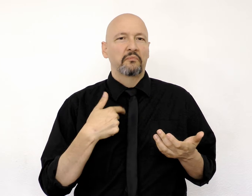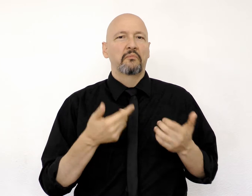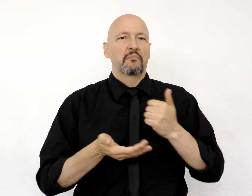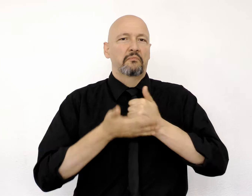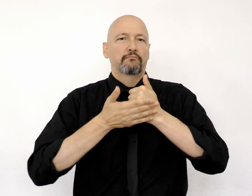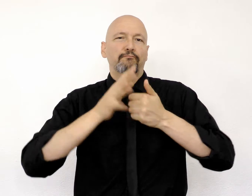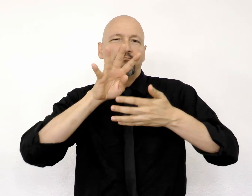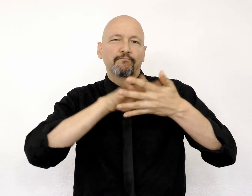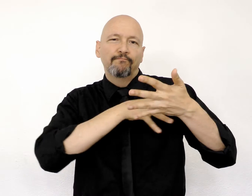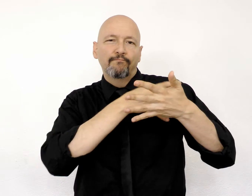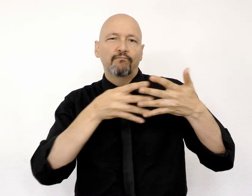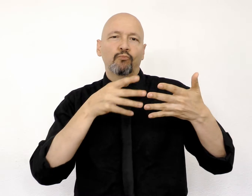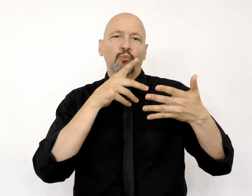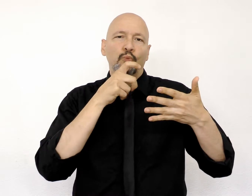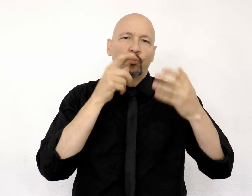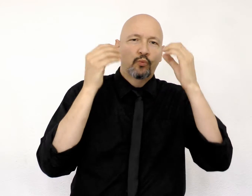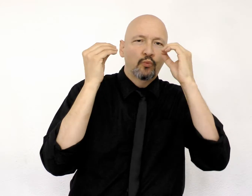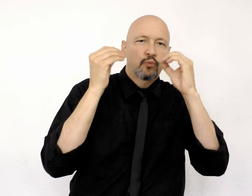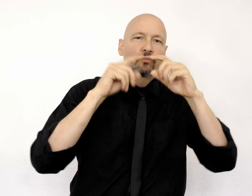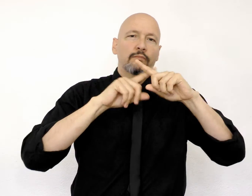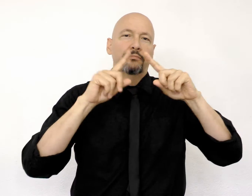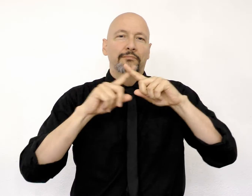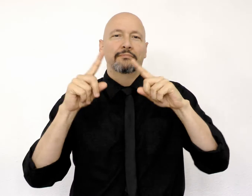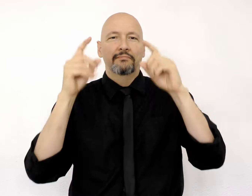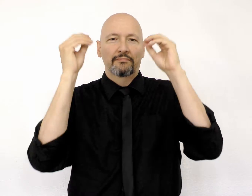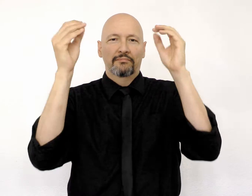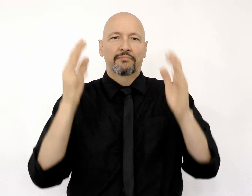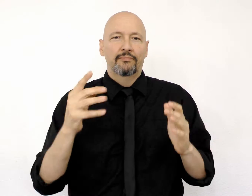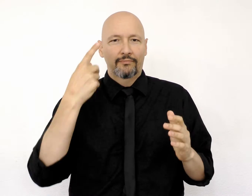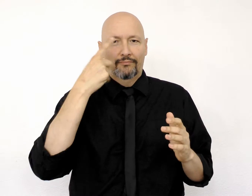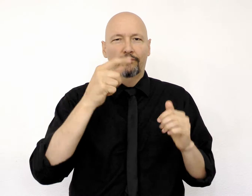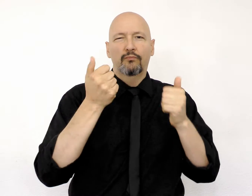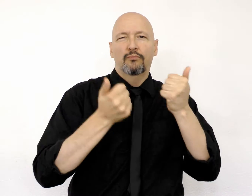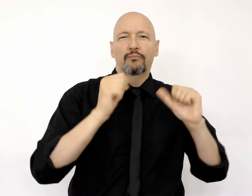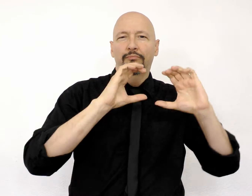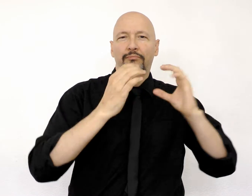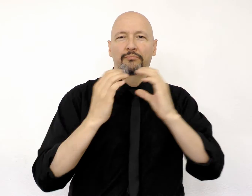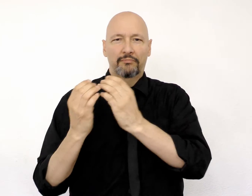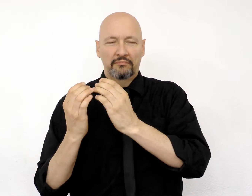I help schedule who teaches various classes such as